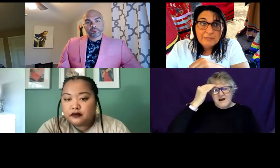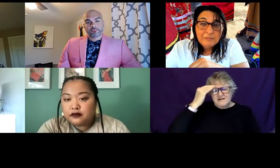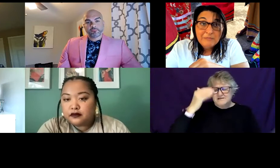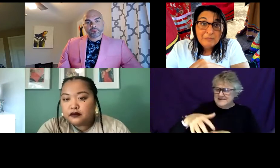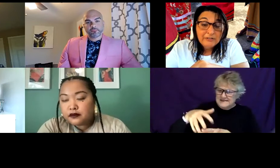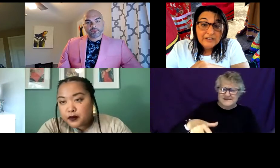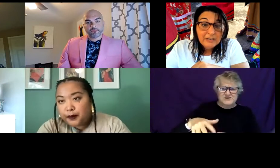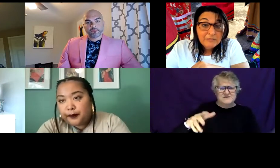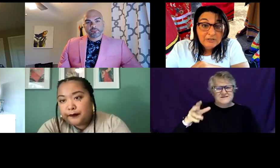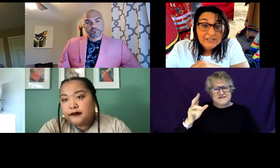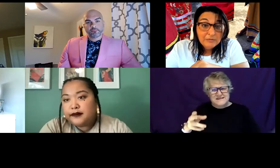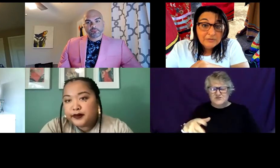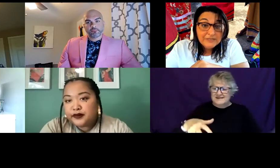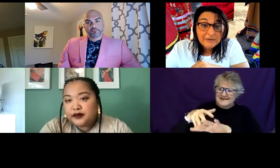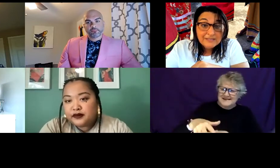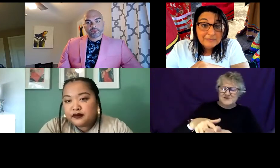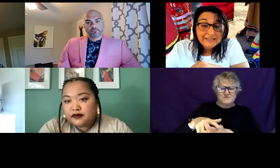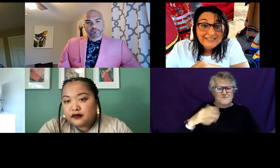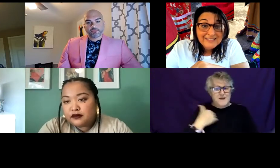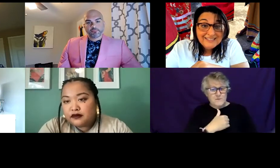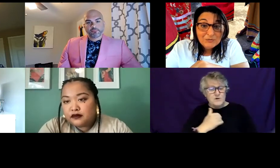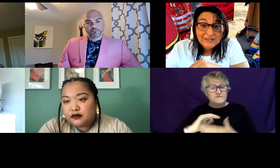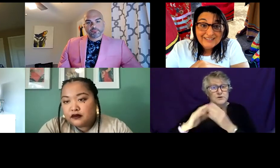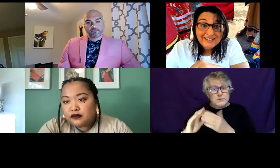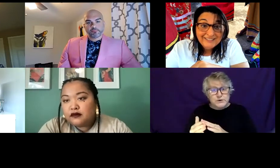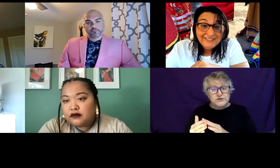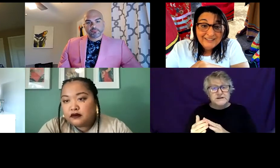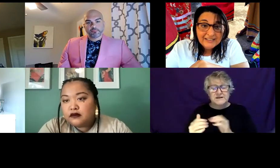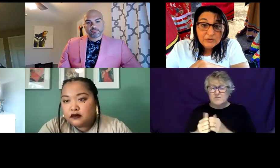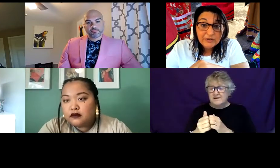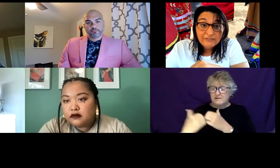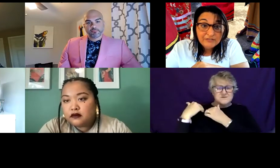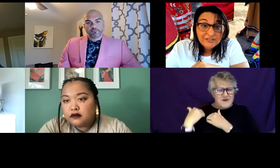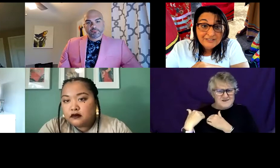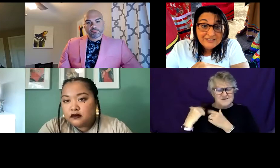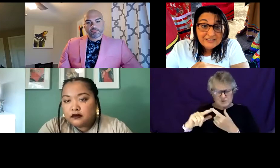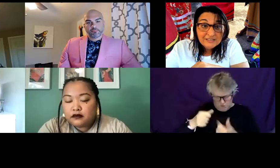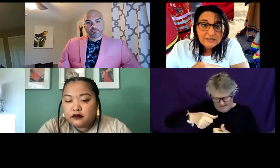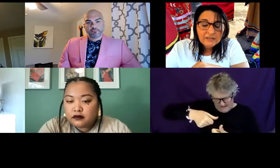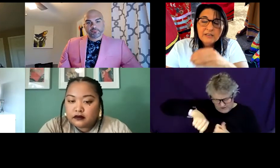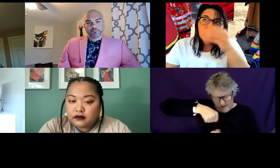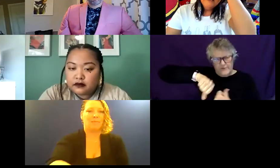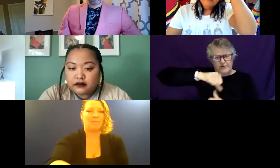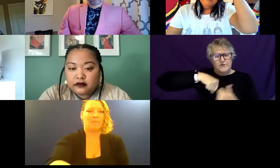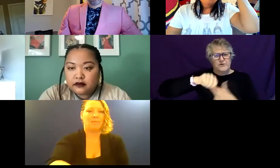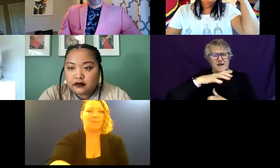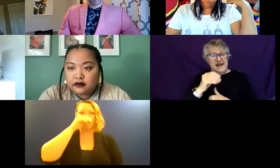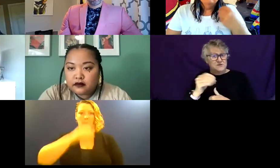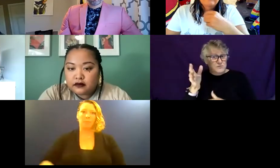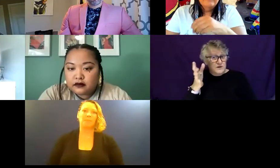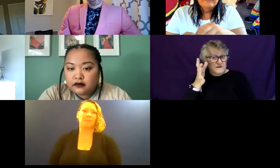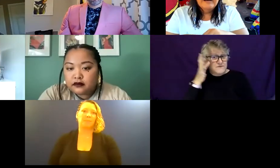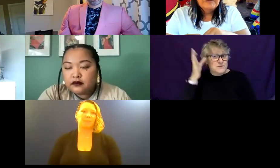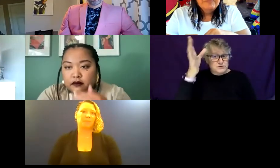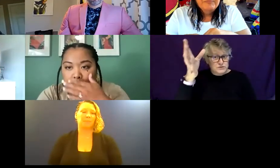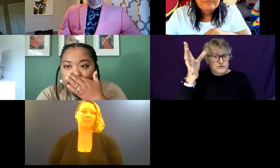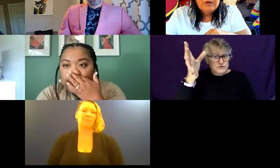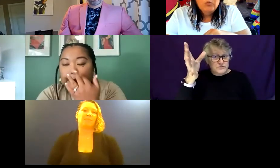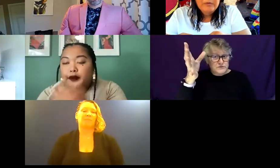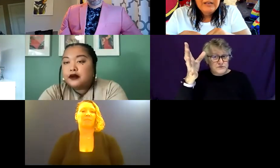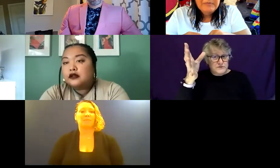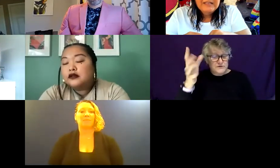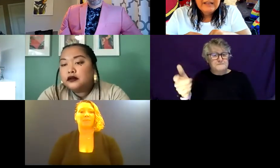as a member of a community with responsibility to one another and to our future.